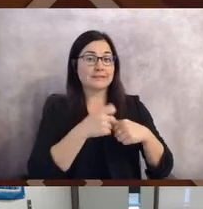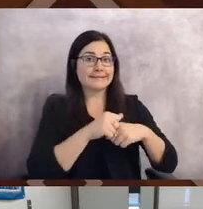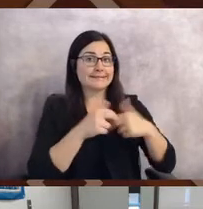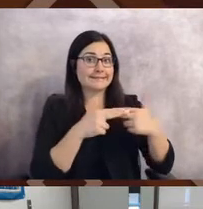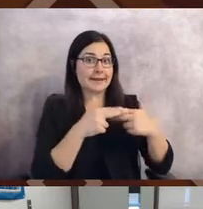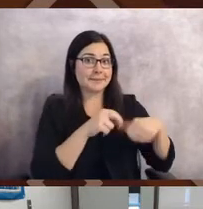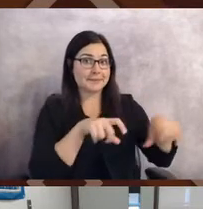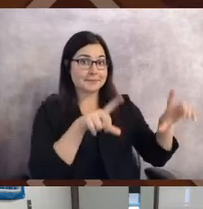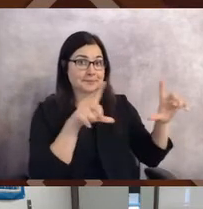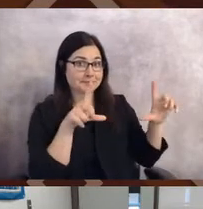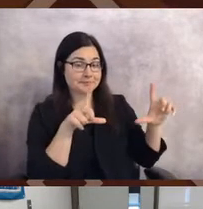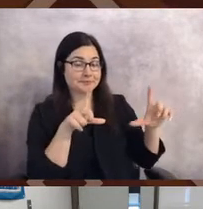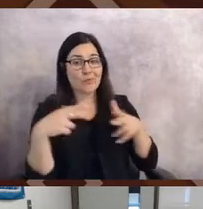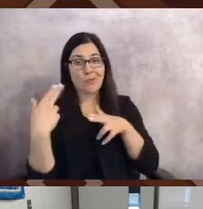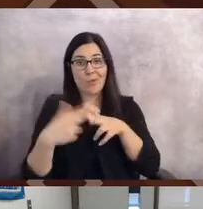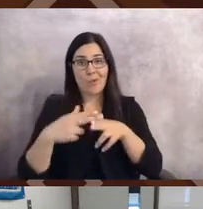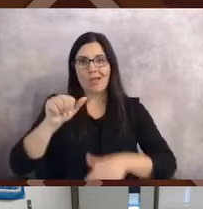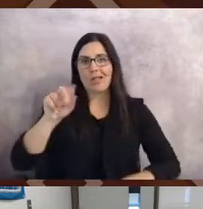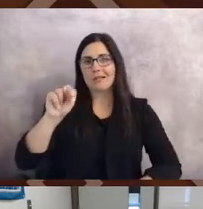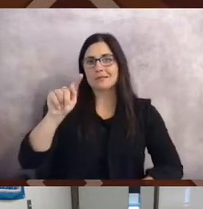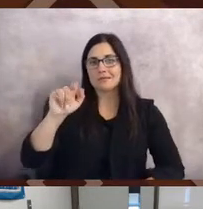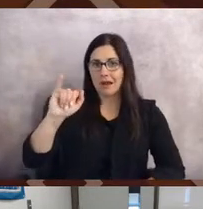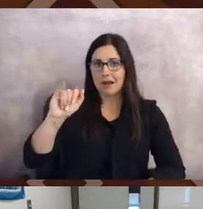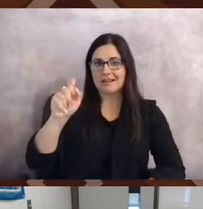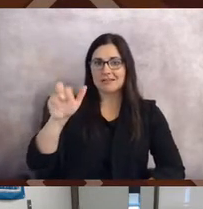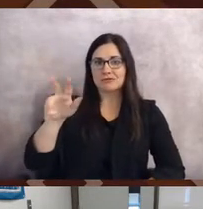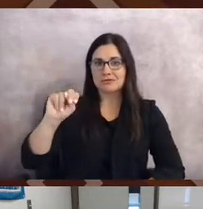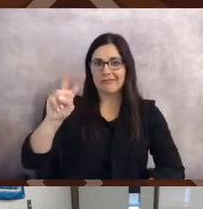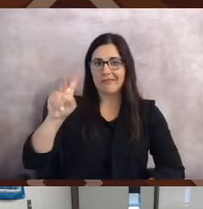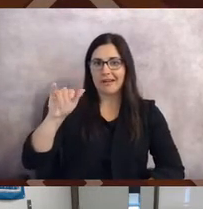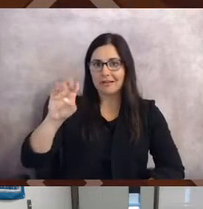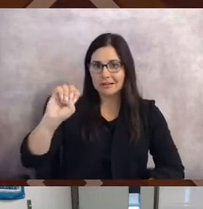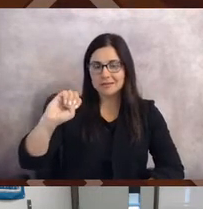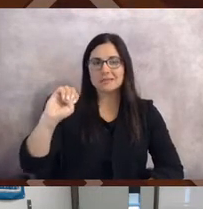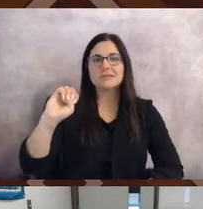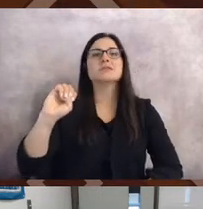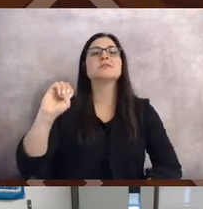violence, a window into the past, present and future. Michael,